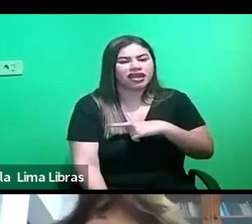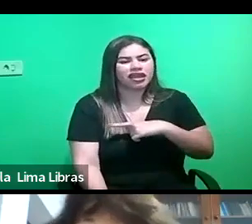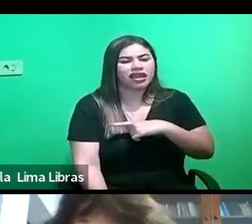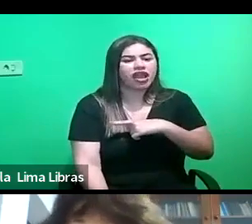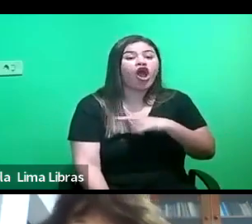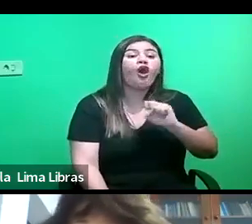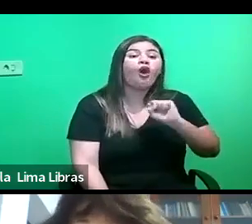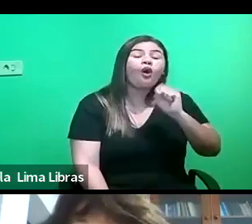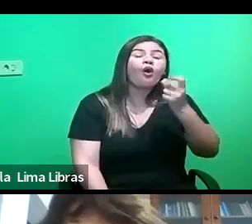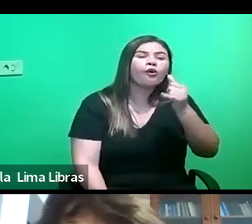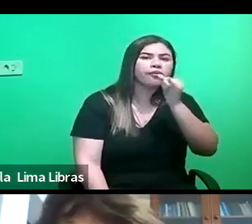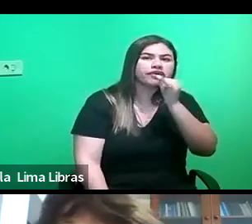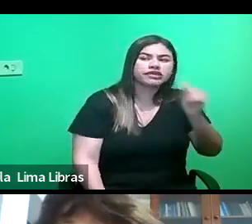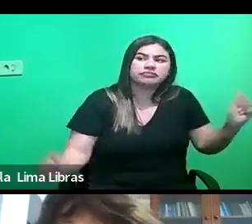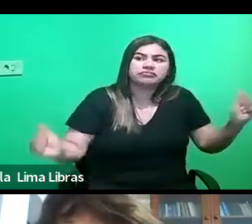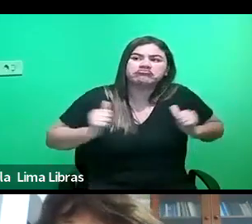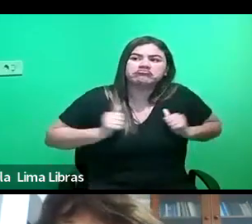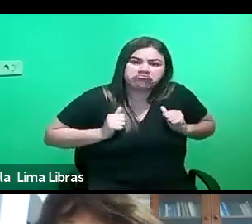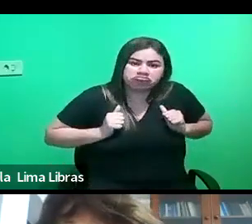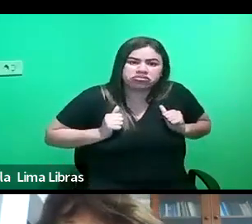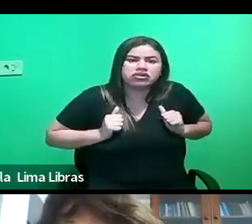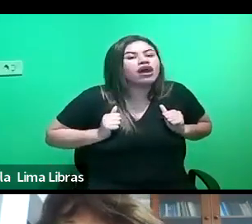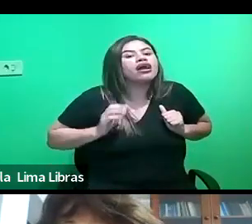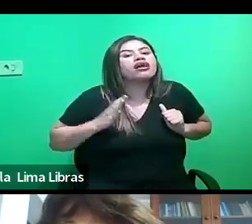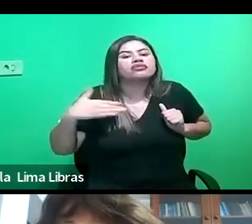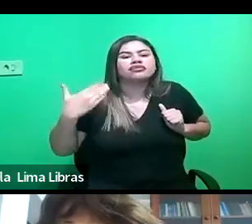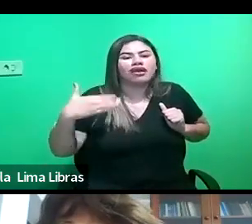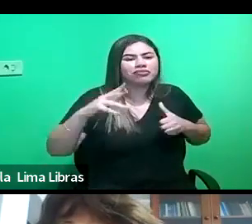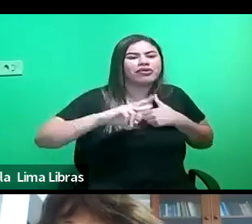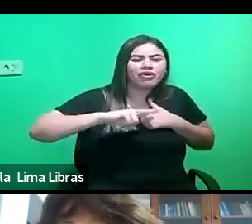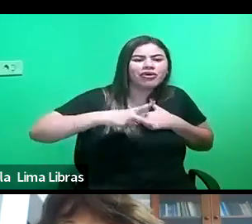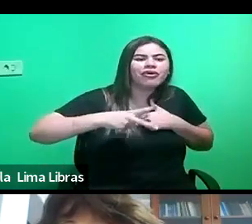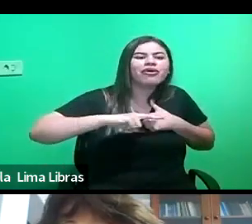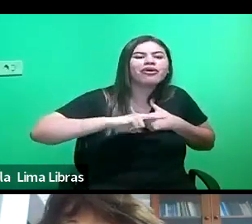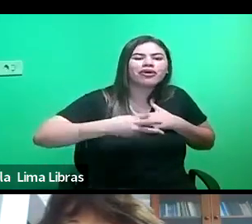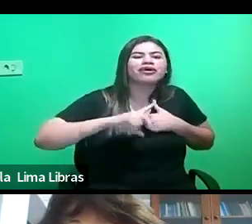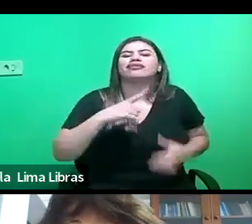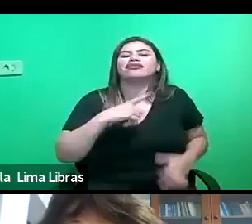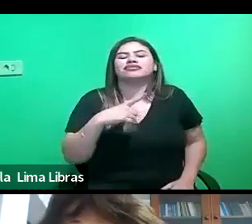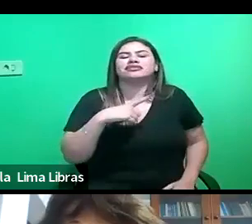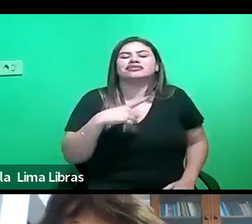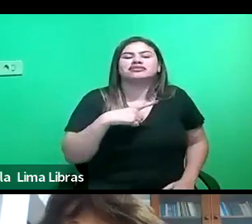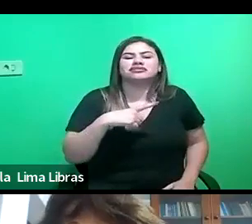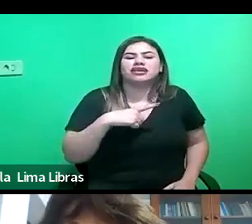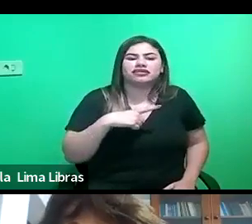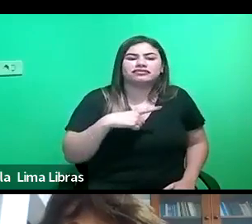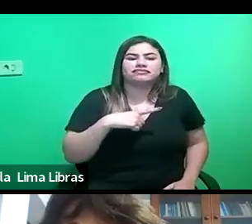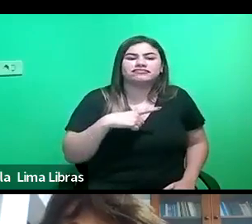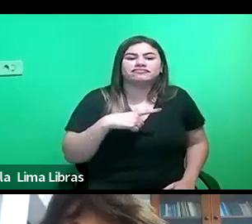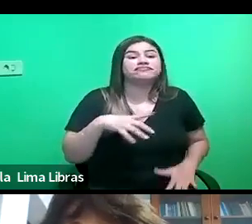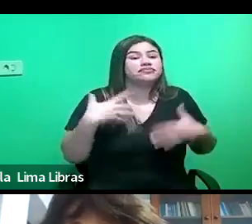has has consequences. as well as well as doing something. well, as doing something so we're all So with all would all bound